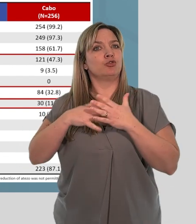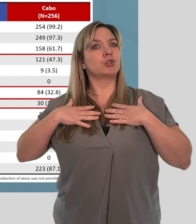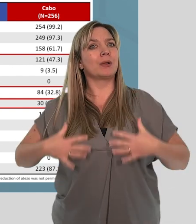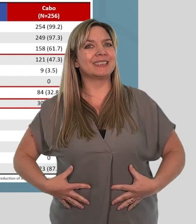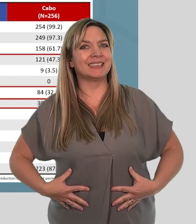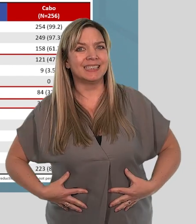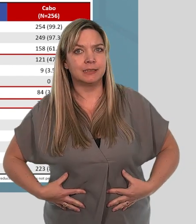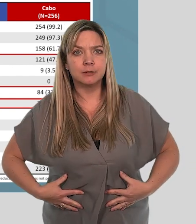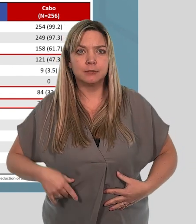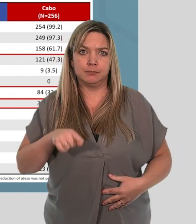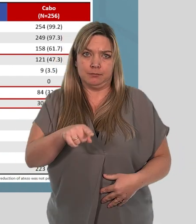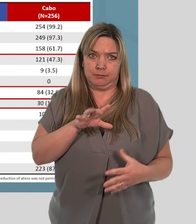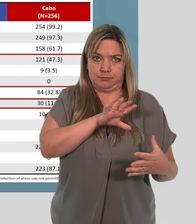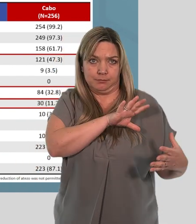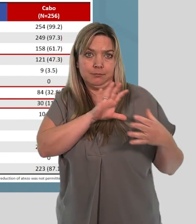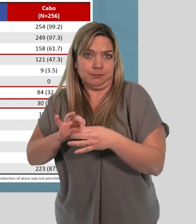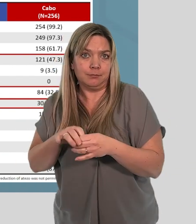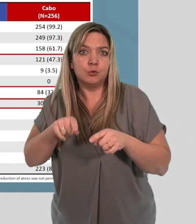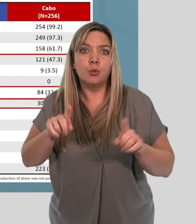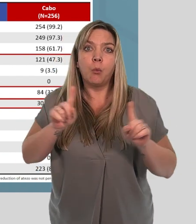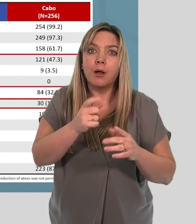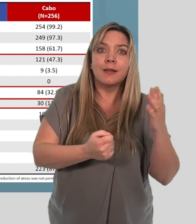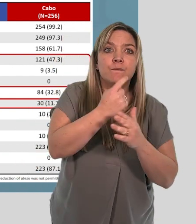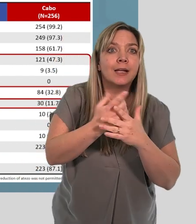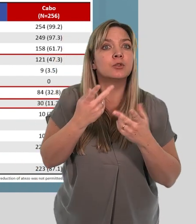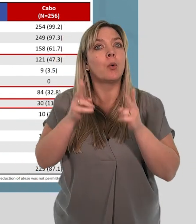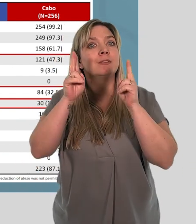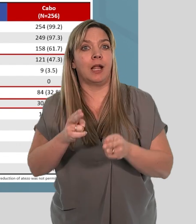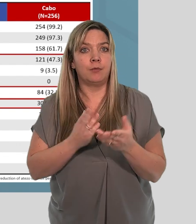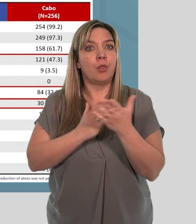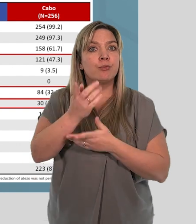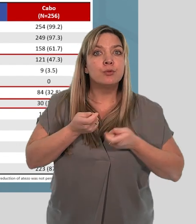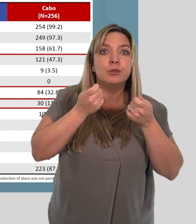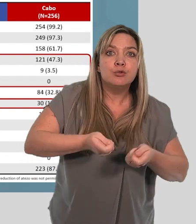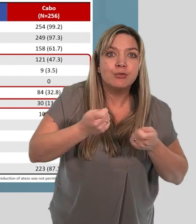serious treatment related adverse events, all these metrics seem to be worse, at least numerically,